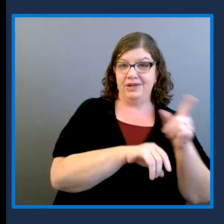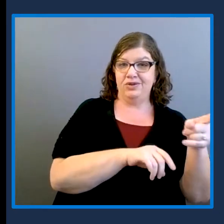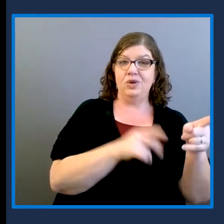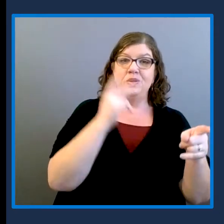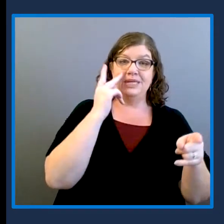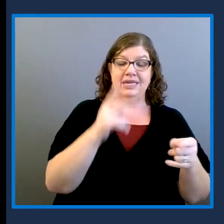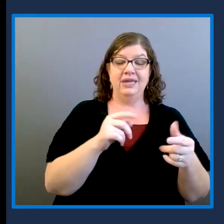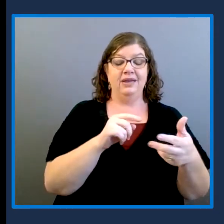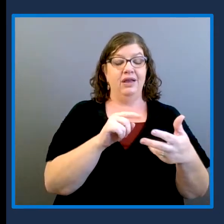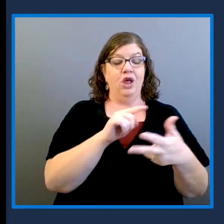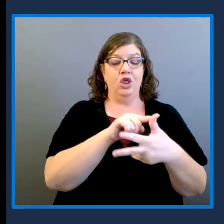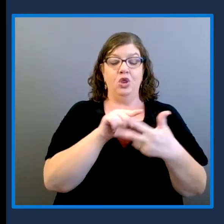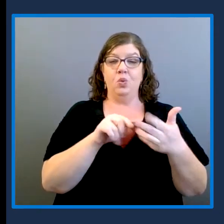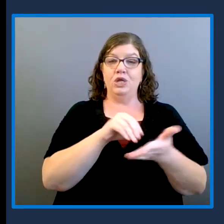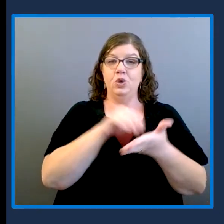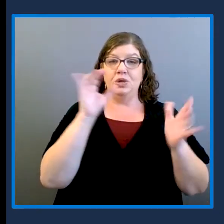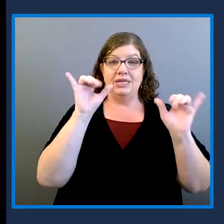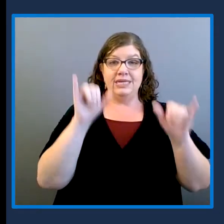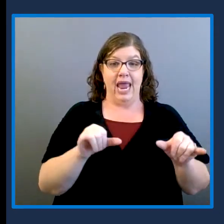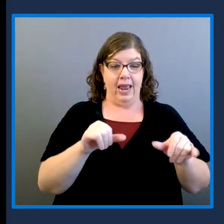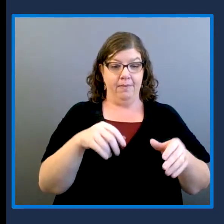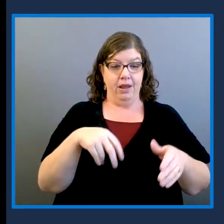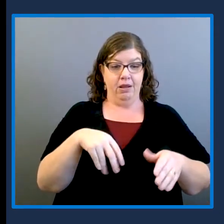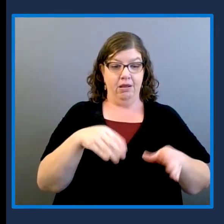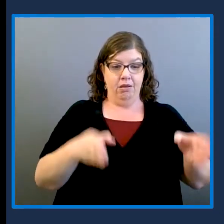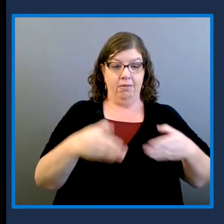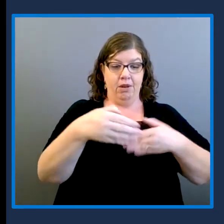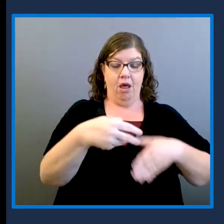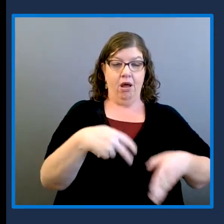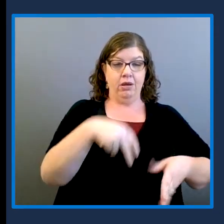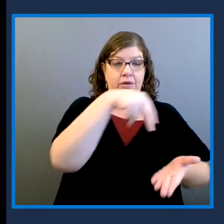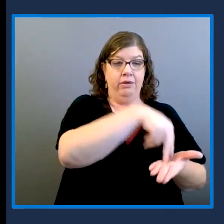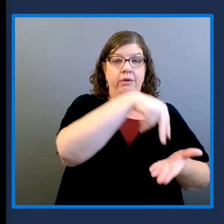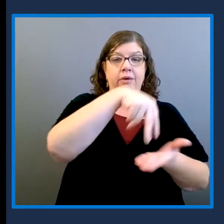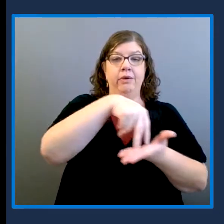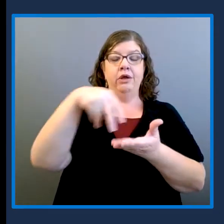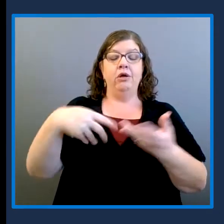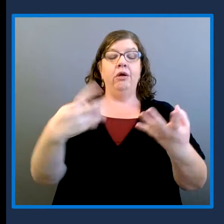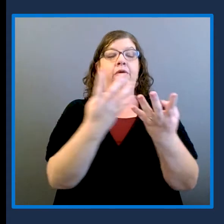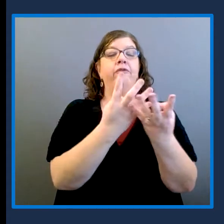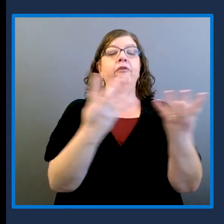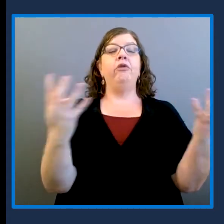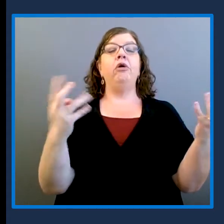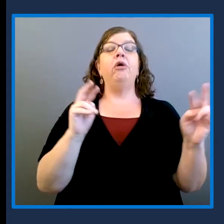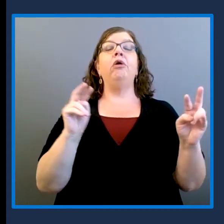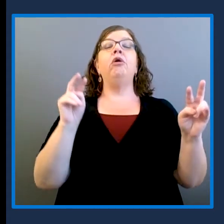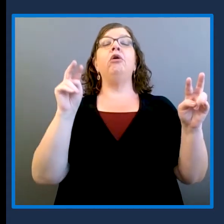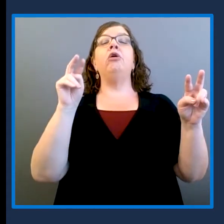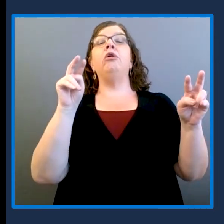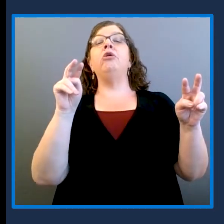image where you see the students all on the same block trying to see over the the fence